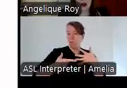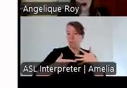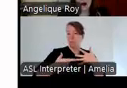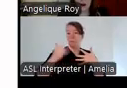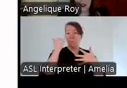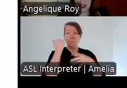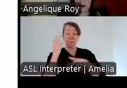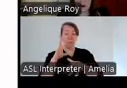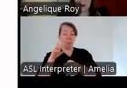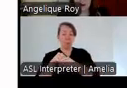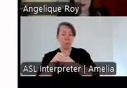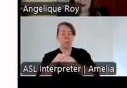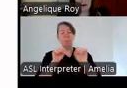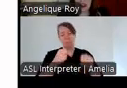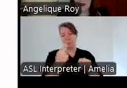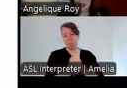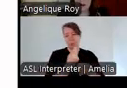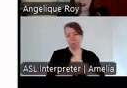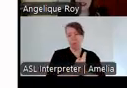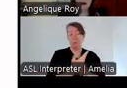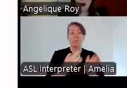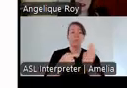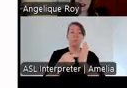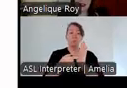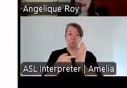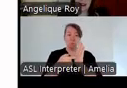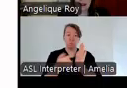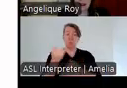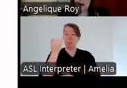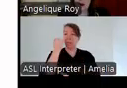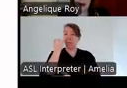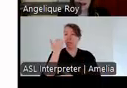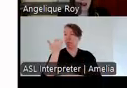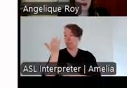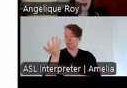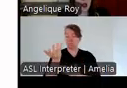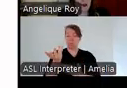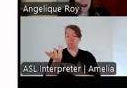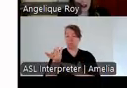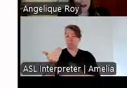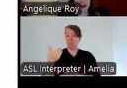For example, if a database had content and at least one language other than English,